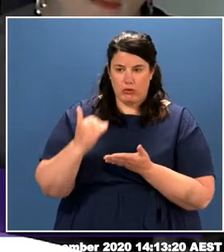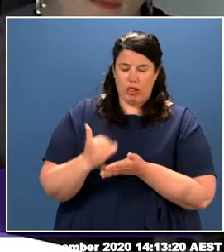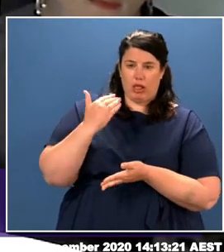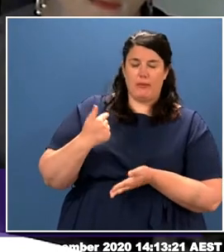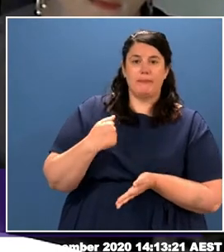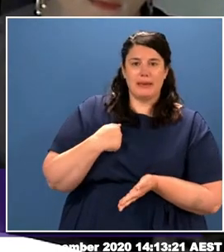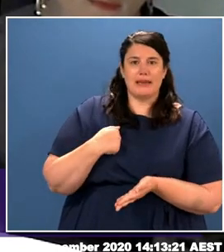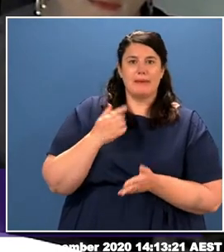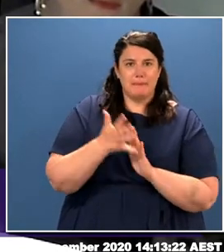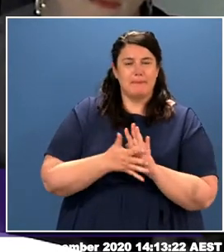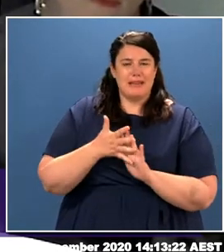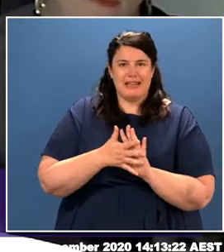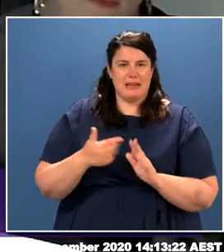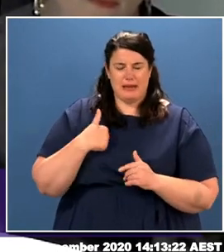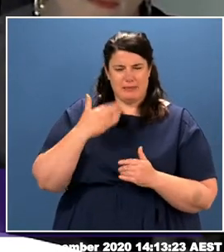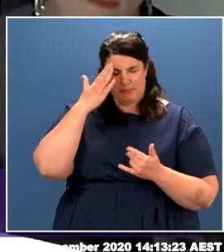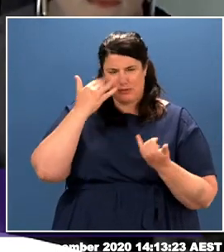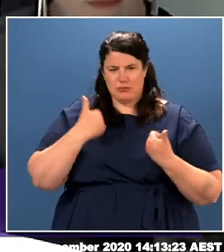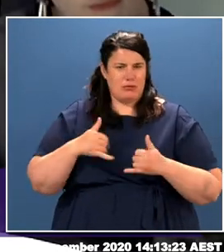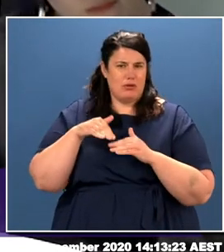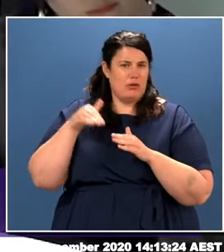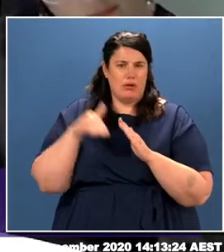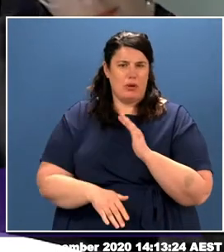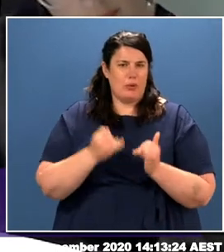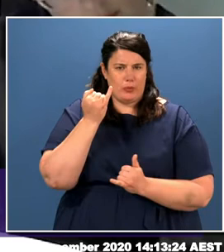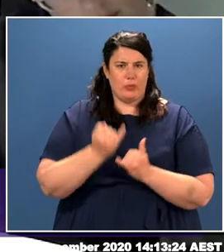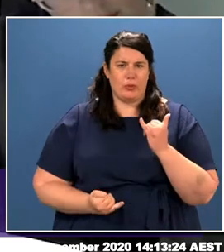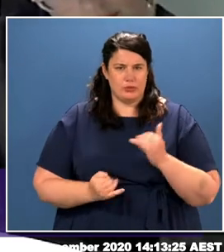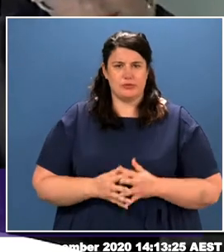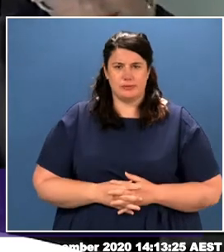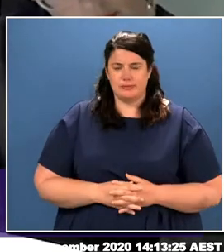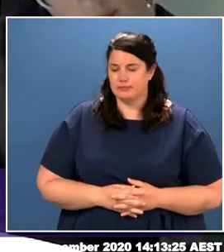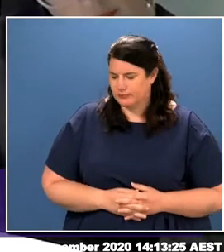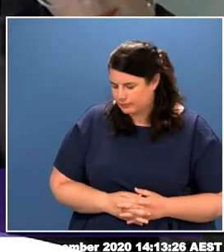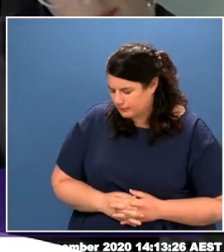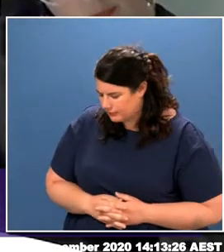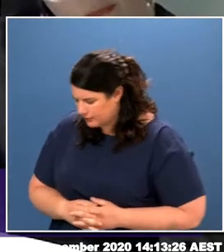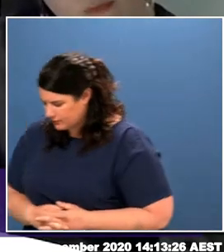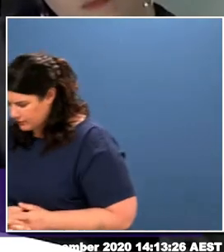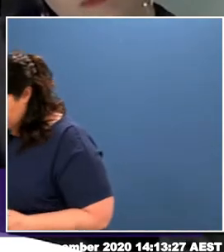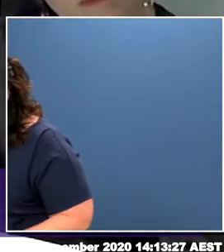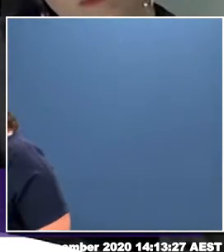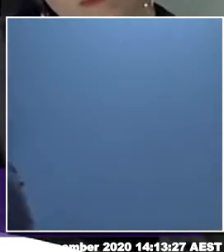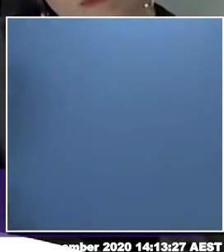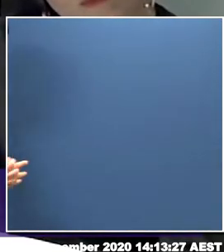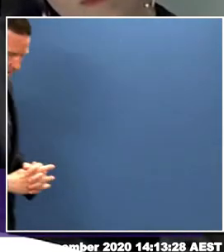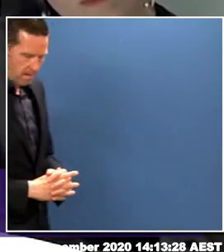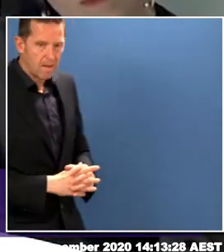that also results in poor mental health outcomes. Can I, I’ll just pause you there, Mr Comensoli.